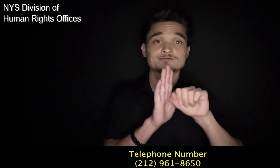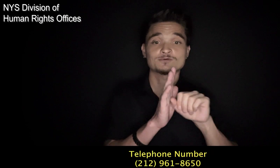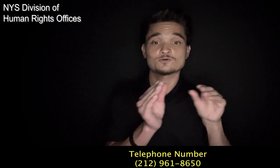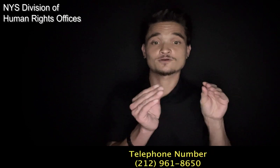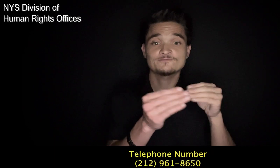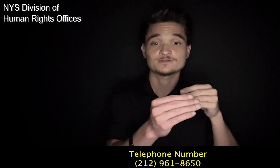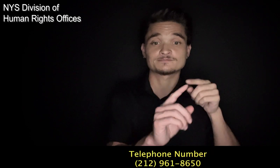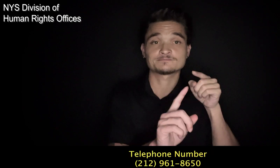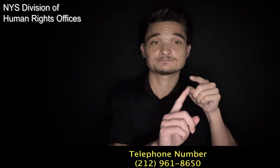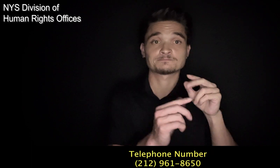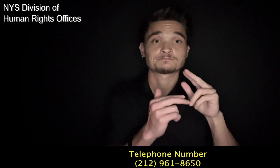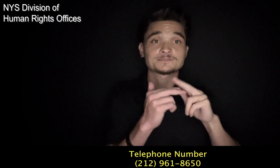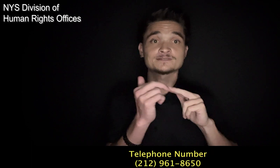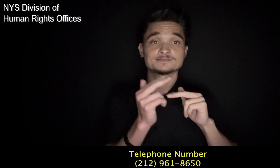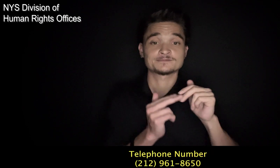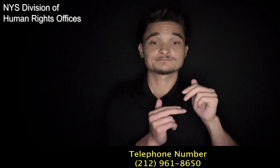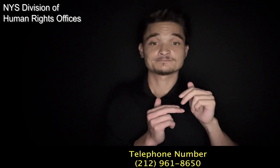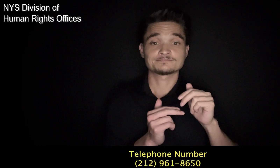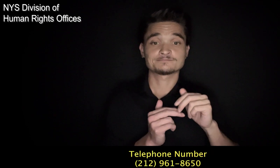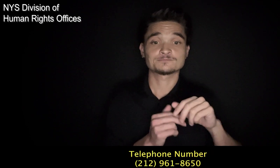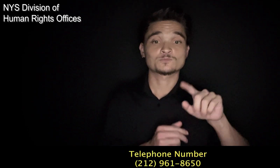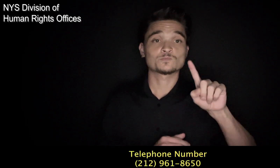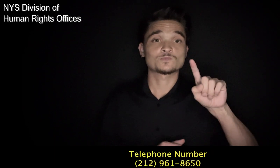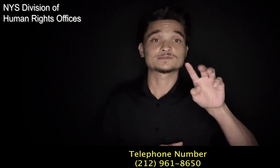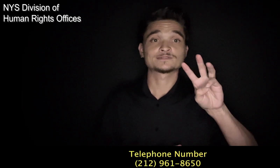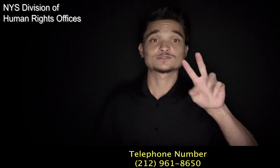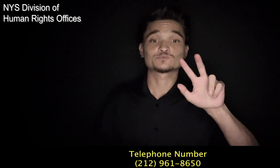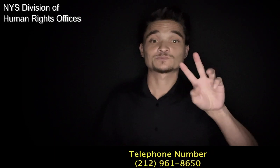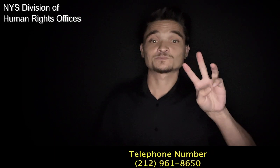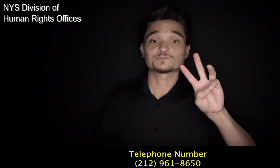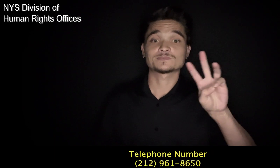Telephone Number (212) 961-8650